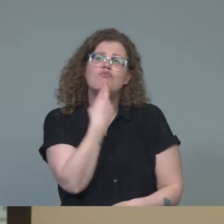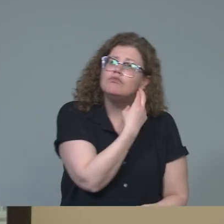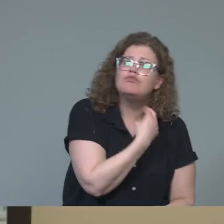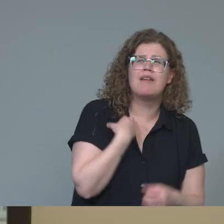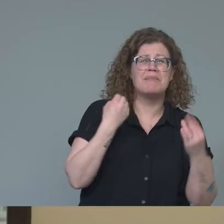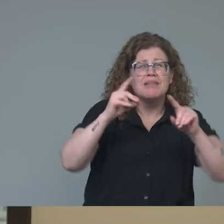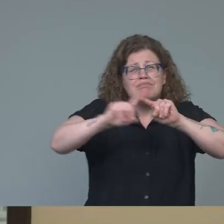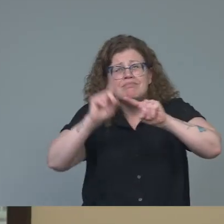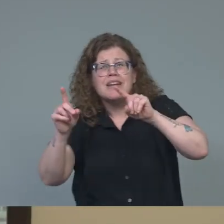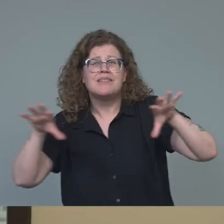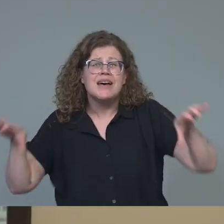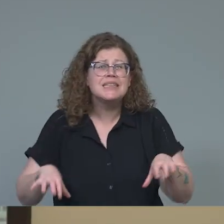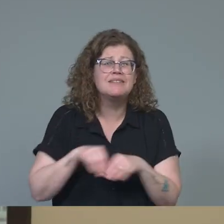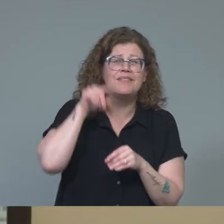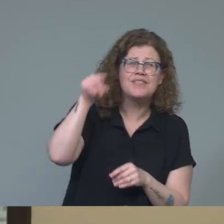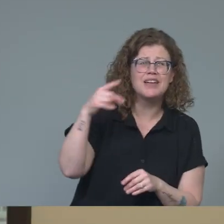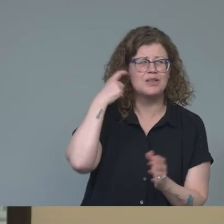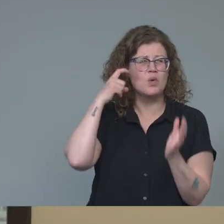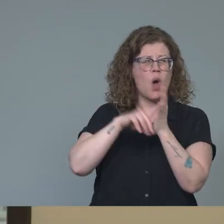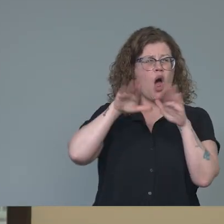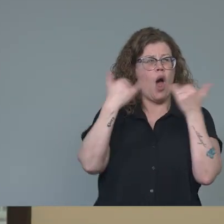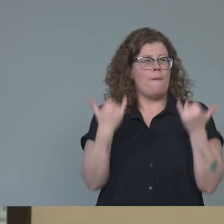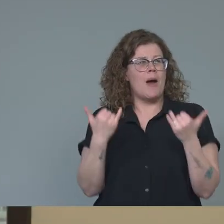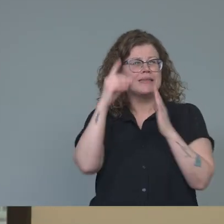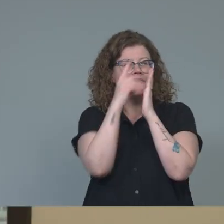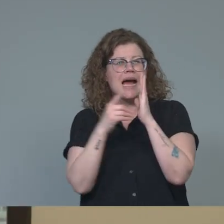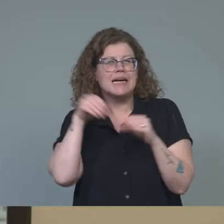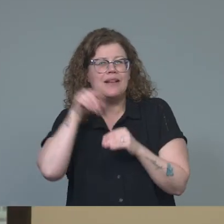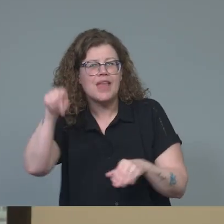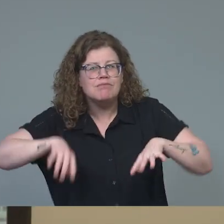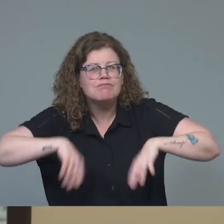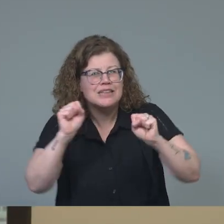also asked specifically about the two locations that we were going to be painting and got very,